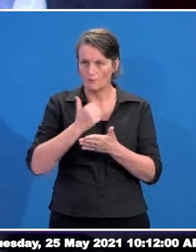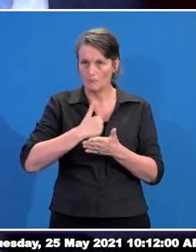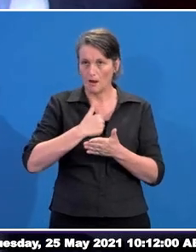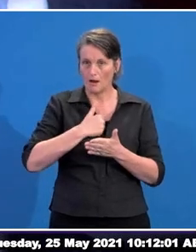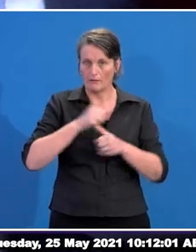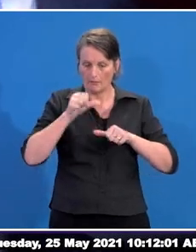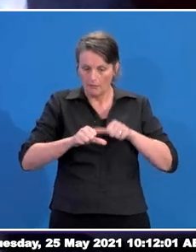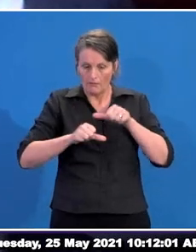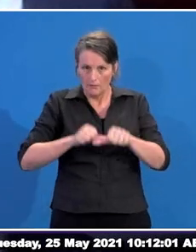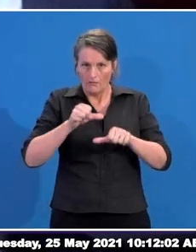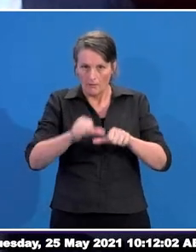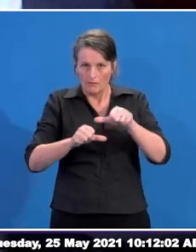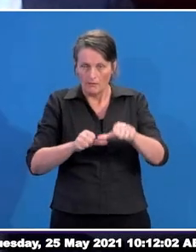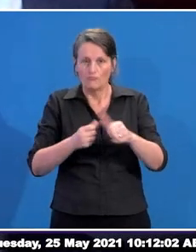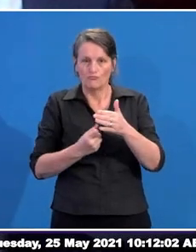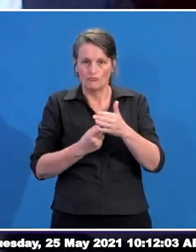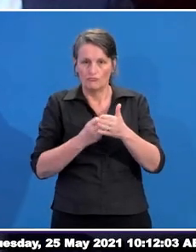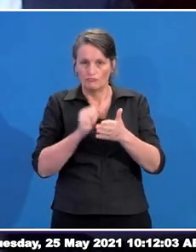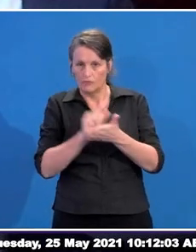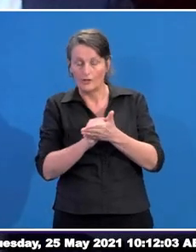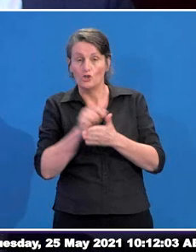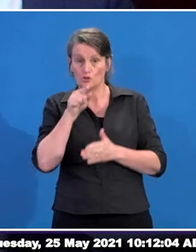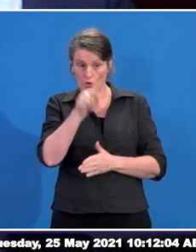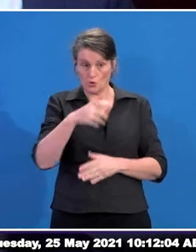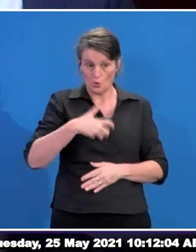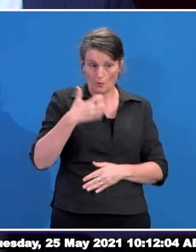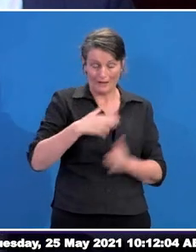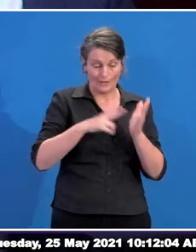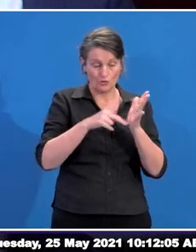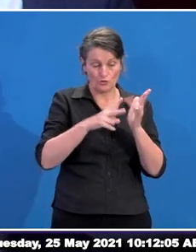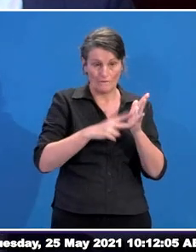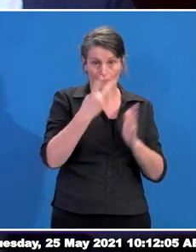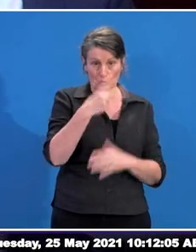So a complaint was made by you in November 2017. Yap.